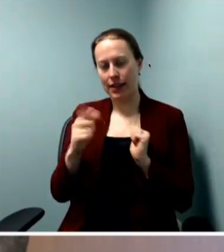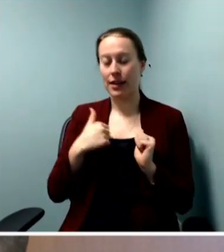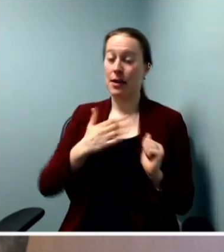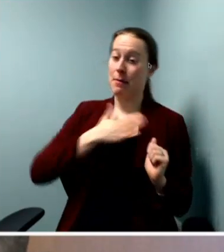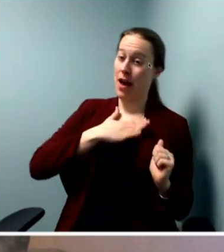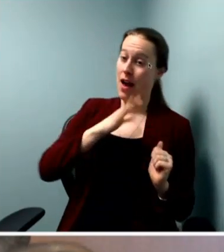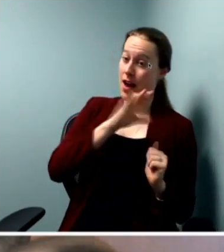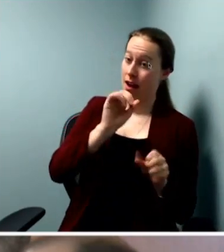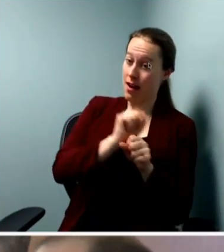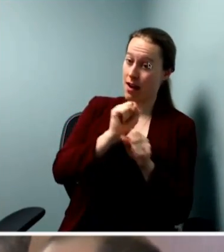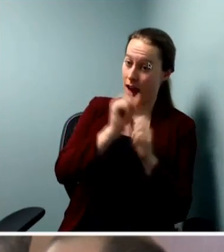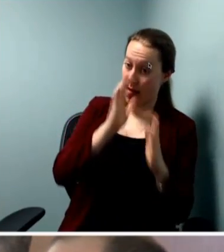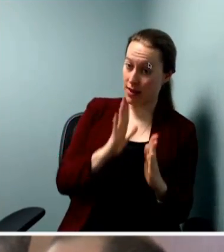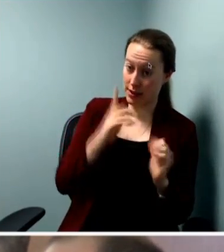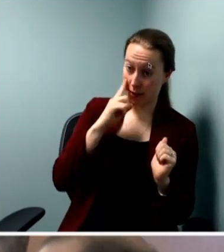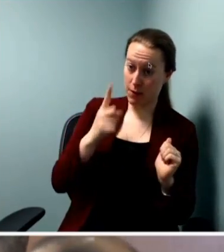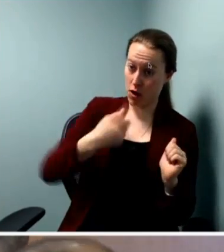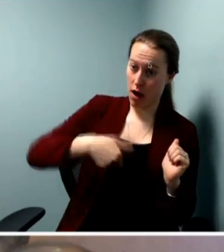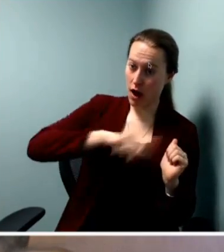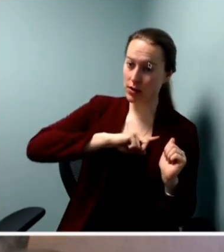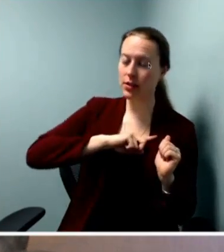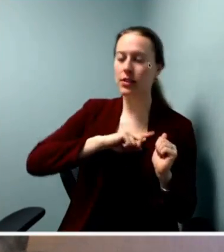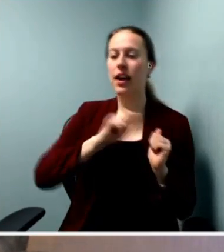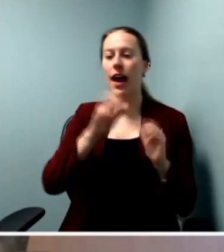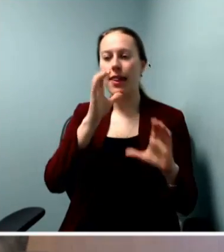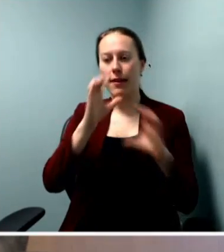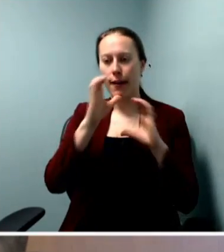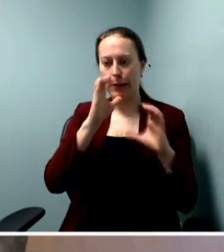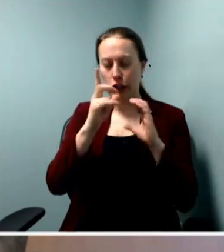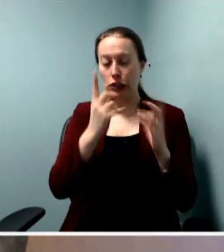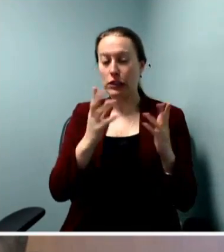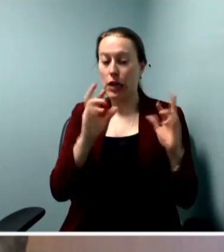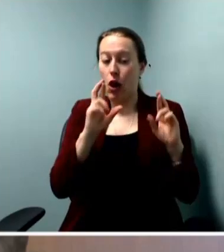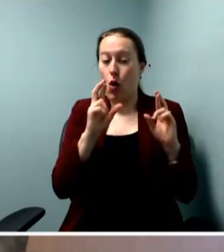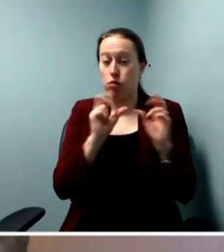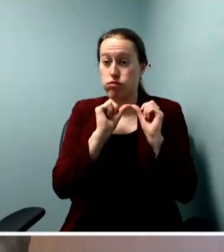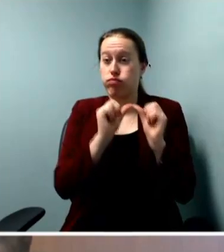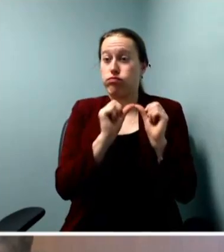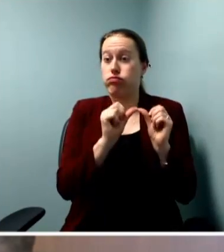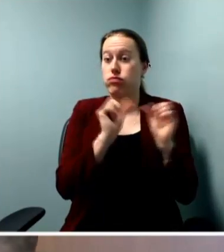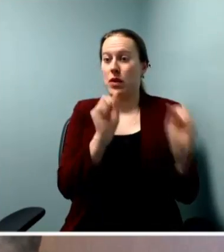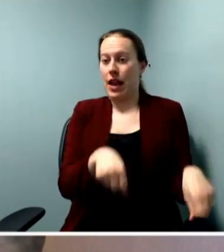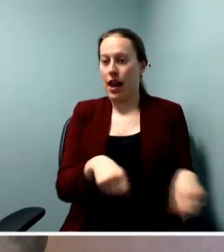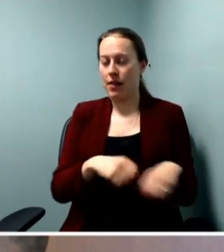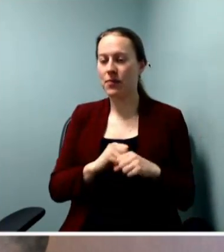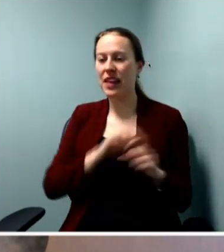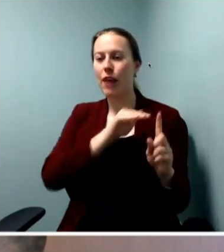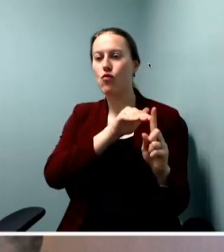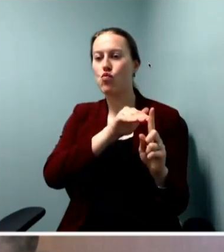in those conversations, and I hope that we can do that. And just a reminder that there will be